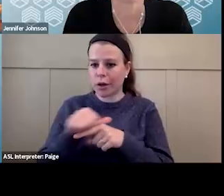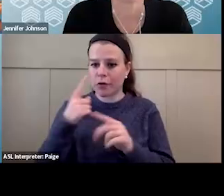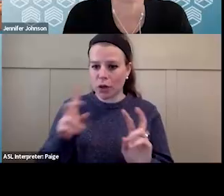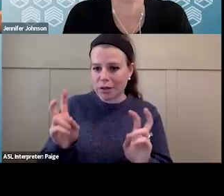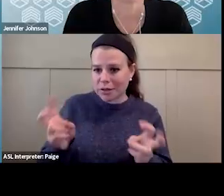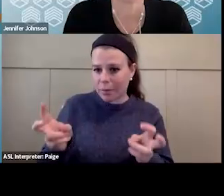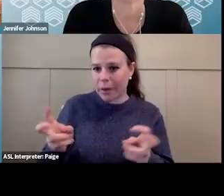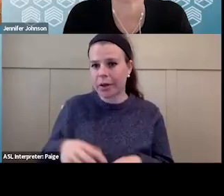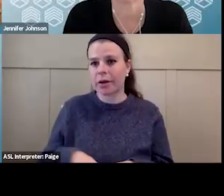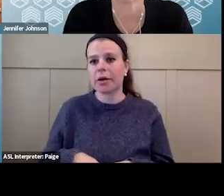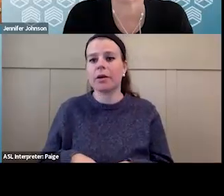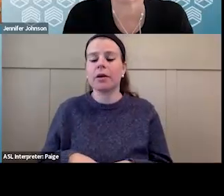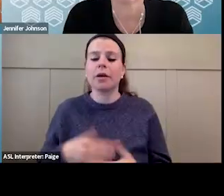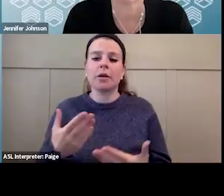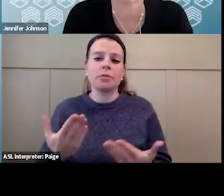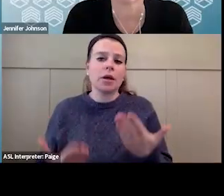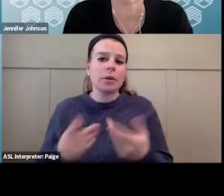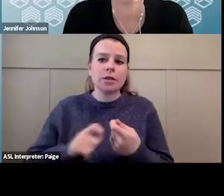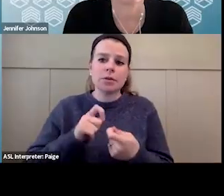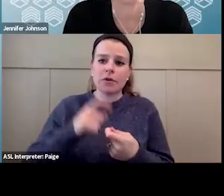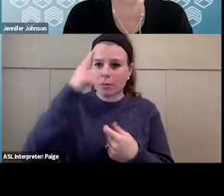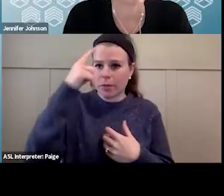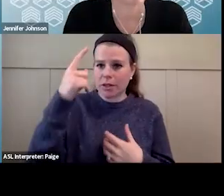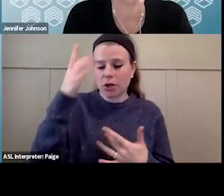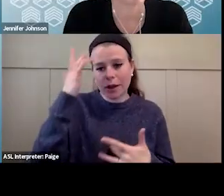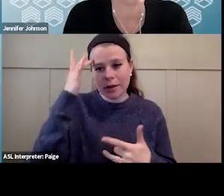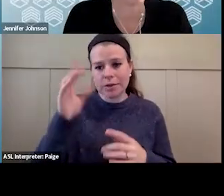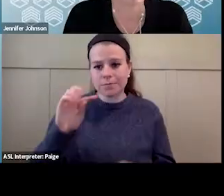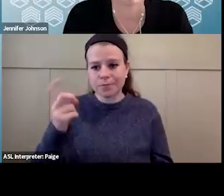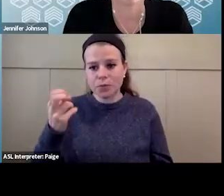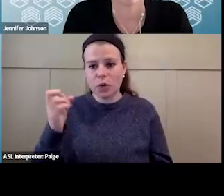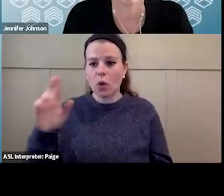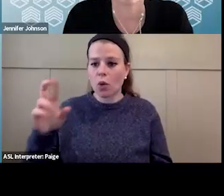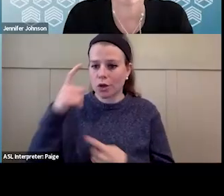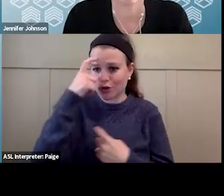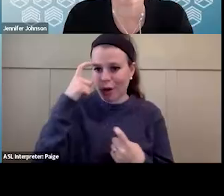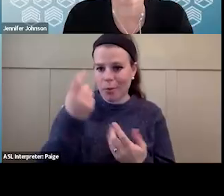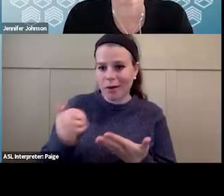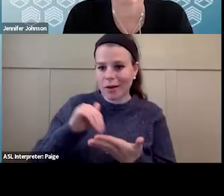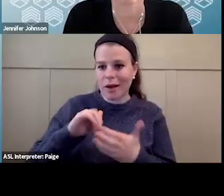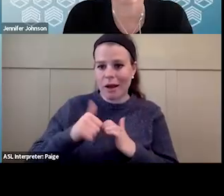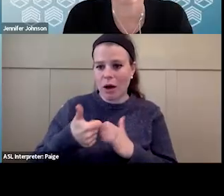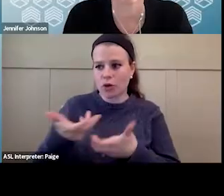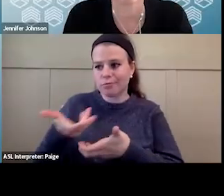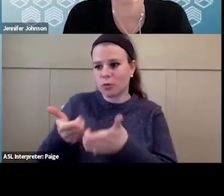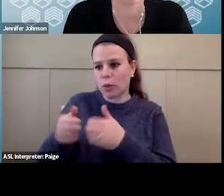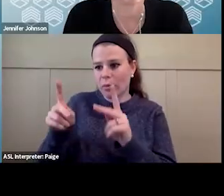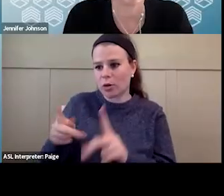certain mental illness diagnoses or, or, um, trauma, again, and how to deal with someone who's experiencing trauma.